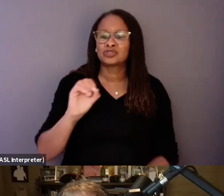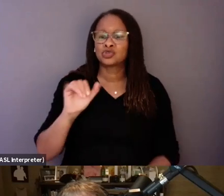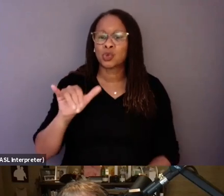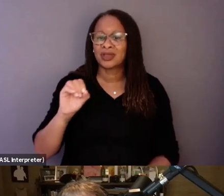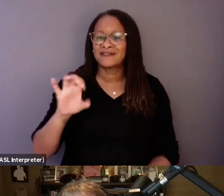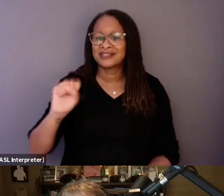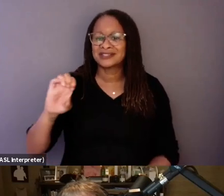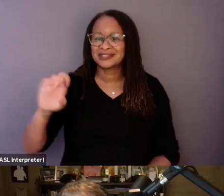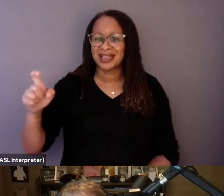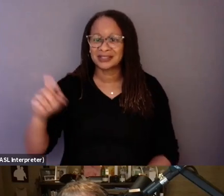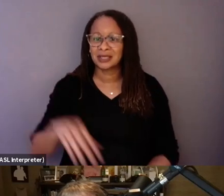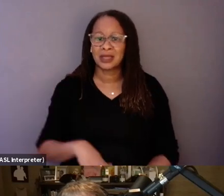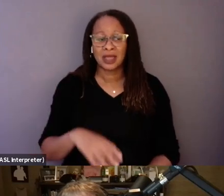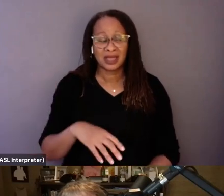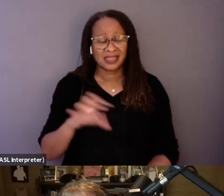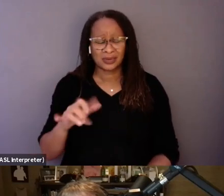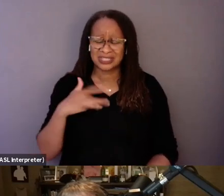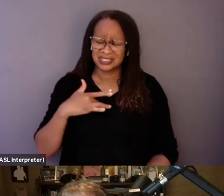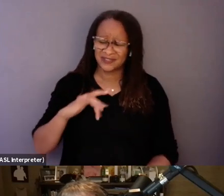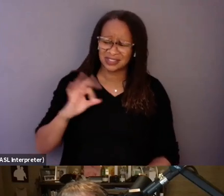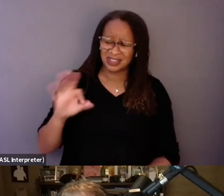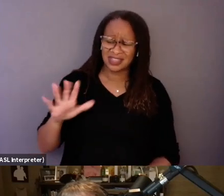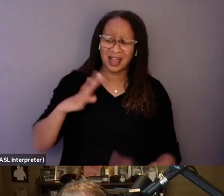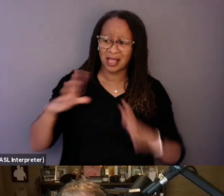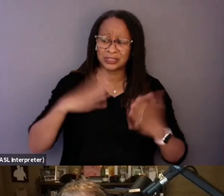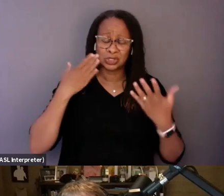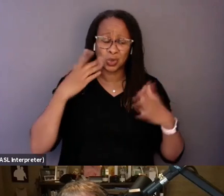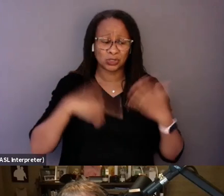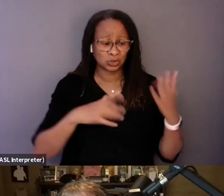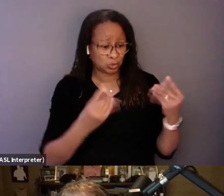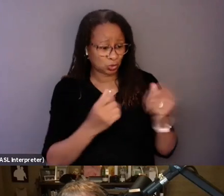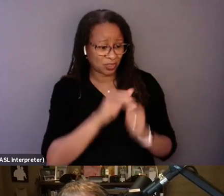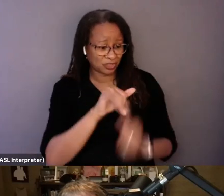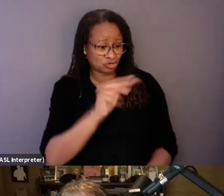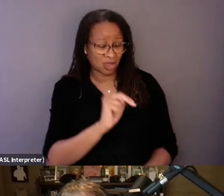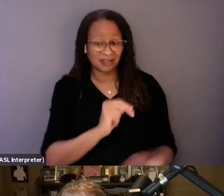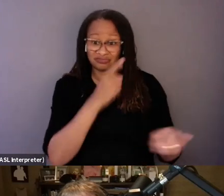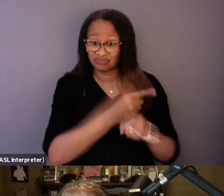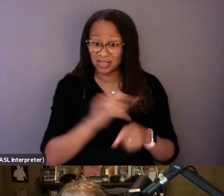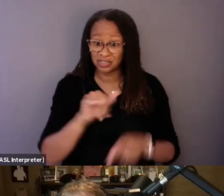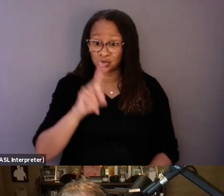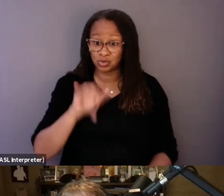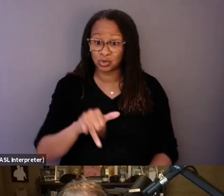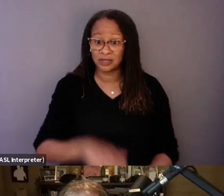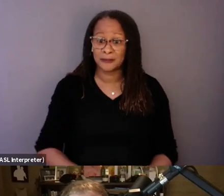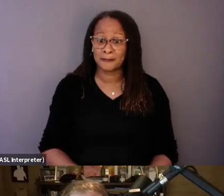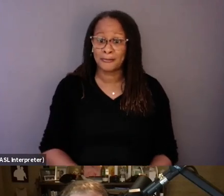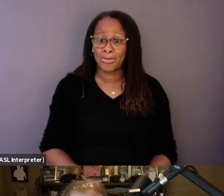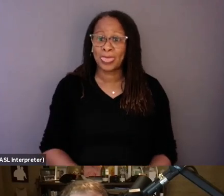of Hollywood didn't necessarily know what to do with John and John knew that, right, Judy? I mean, he was aware that the Hollywood machine